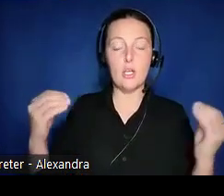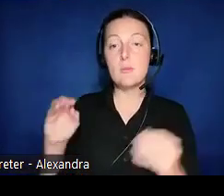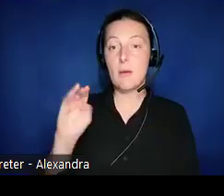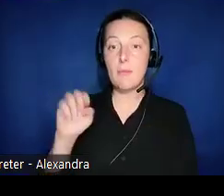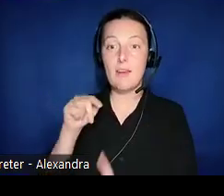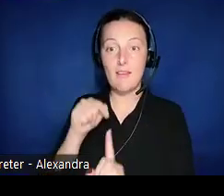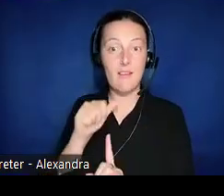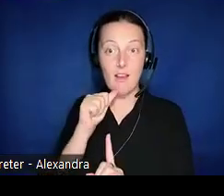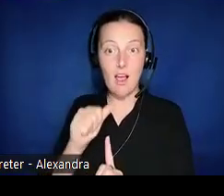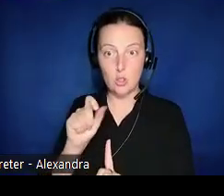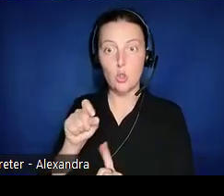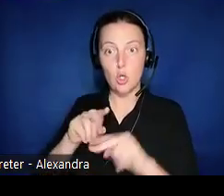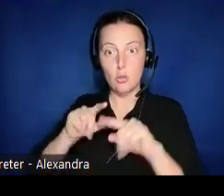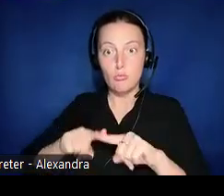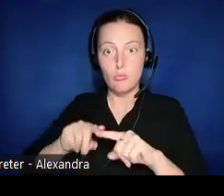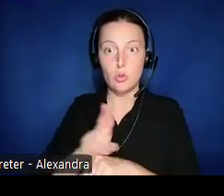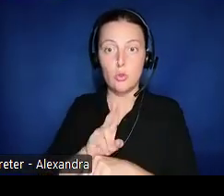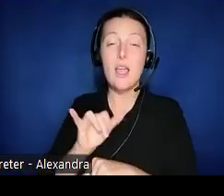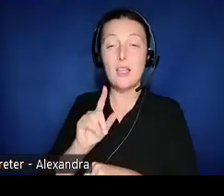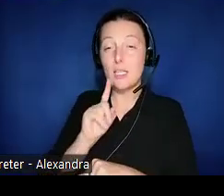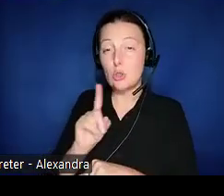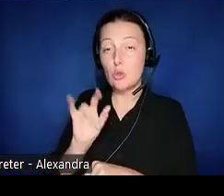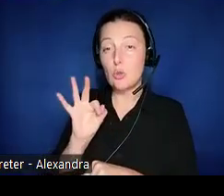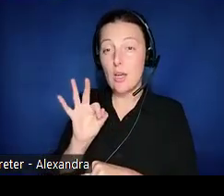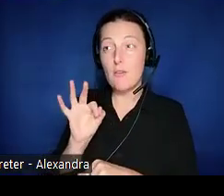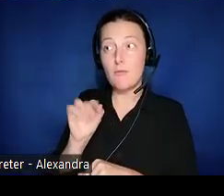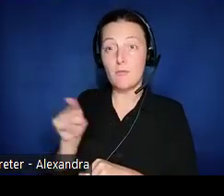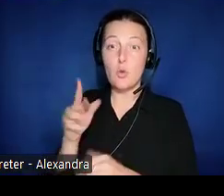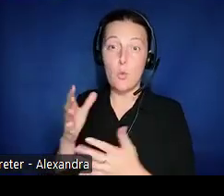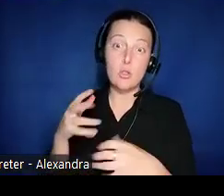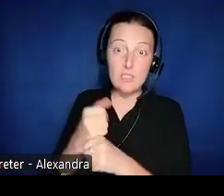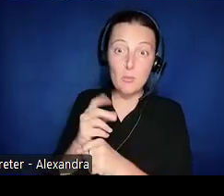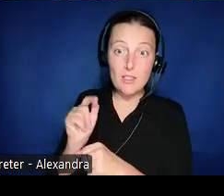that's true if all you want to do is summarize data. But if you want to make an inference about